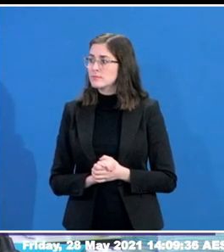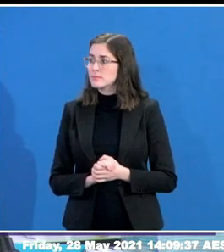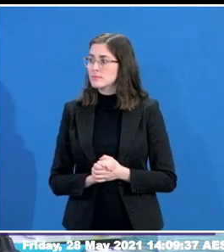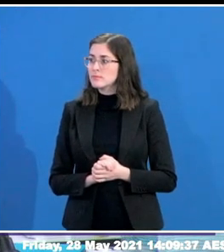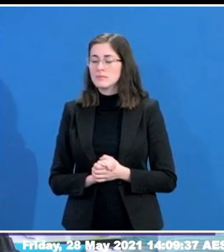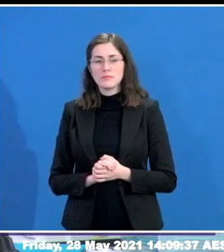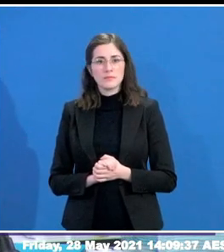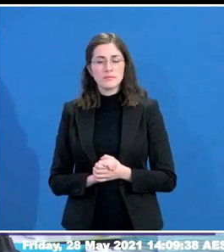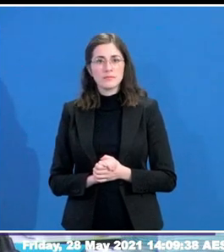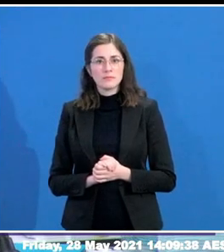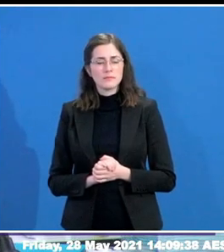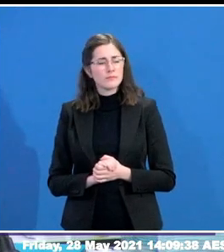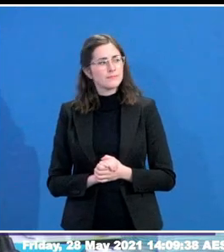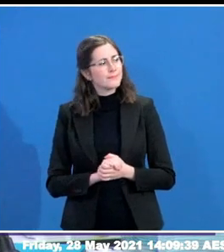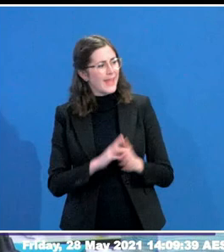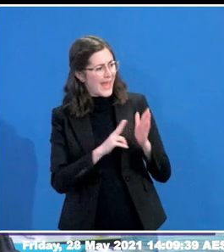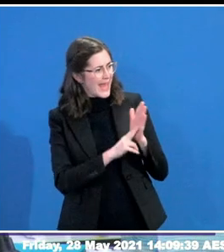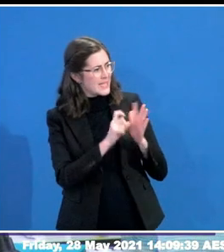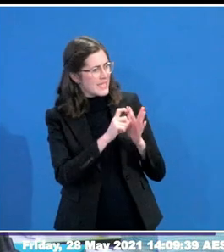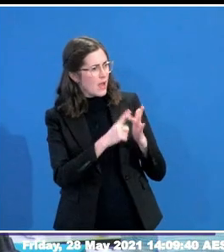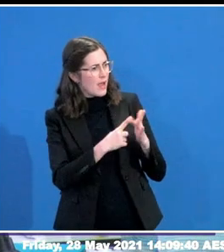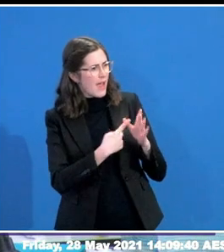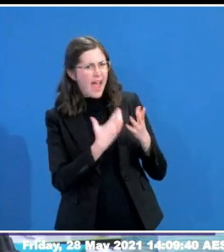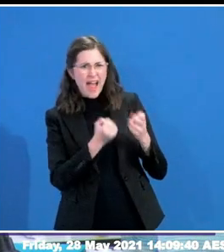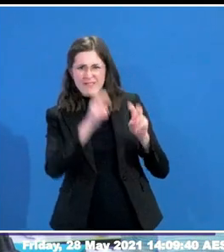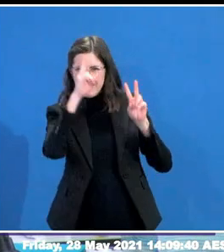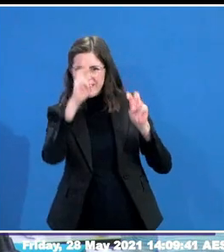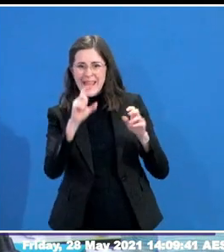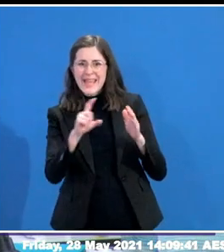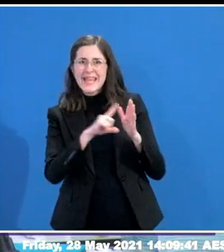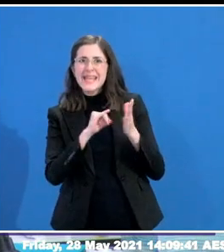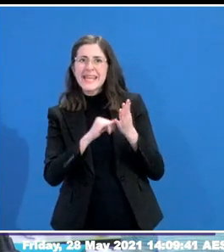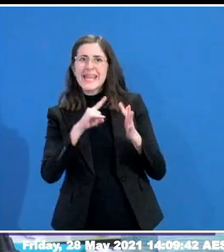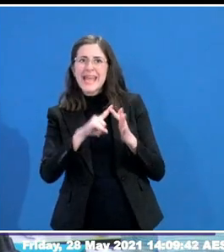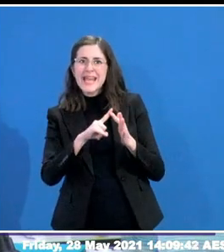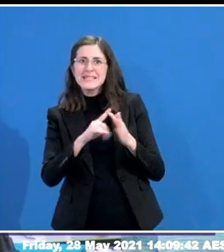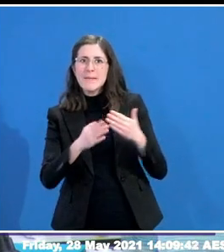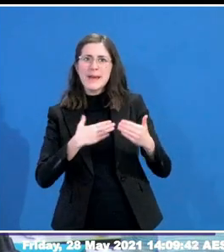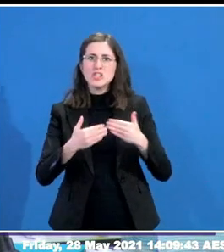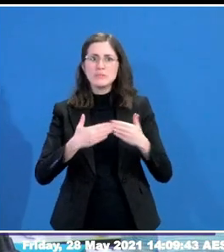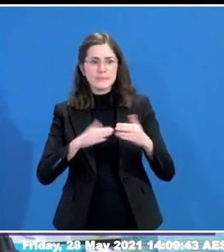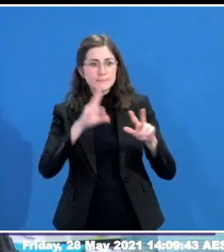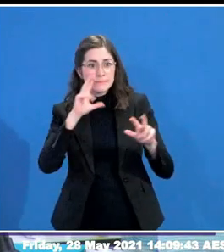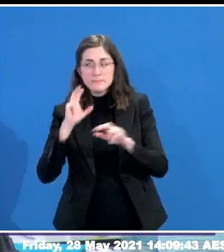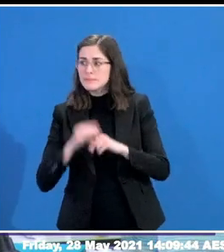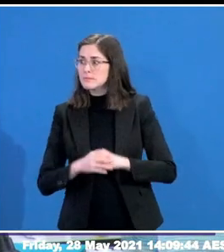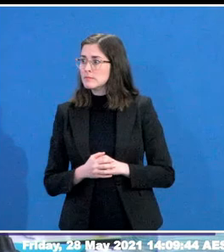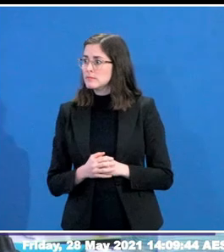Do the NDIA do any form of case management? Sorry, are you near a microphone? There's one here, yeah.